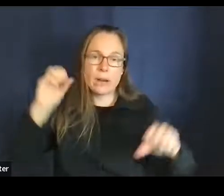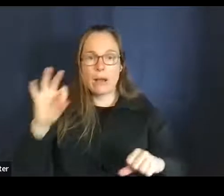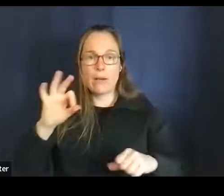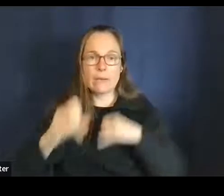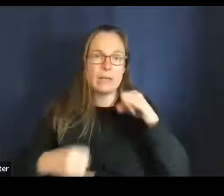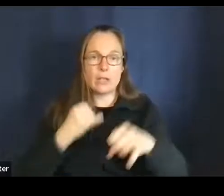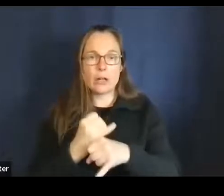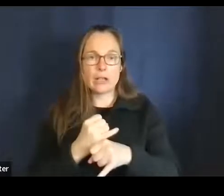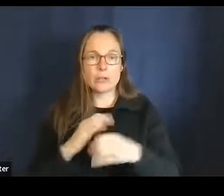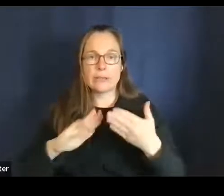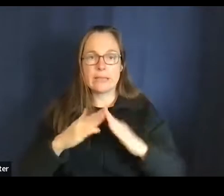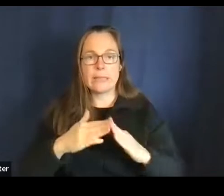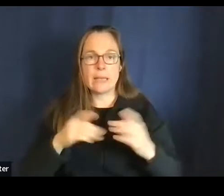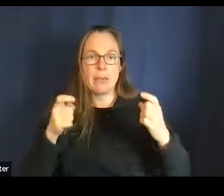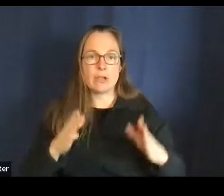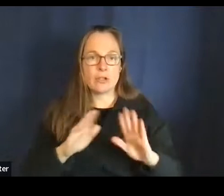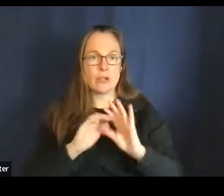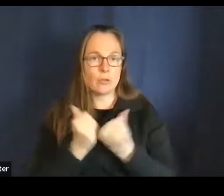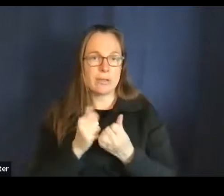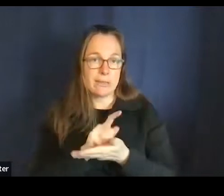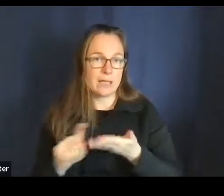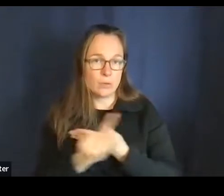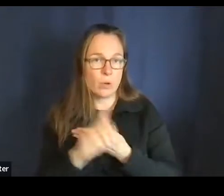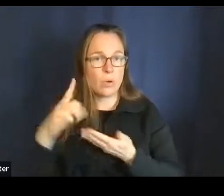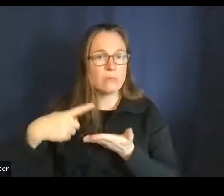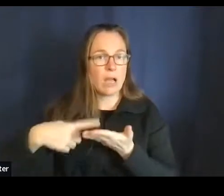and start to talk about, “so we've got this new city administrator person.